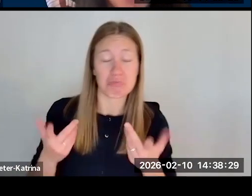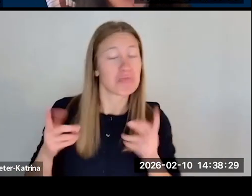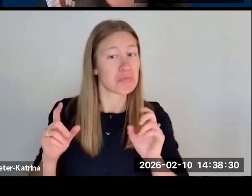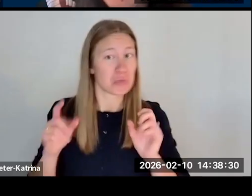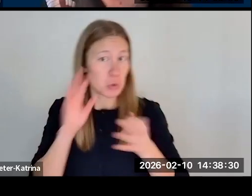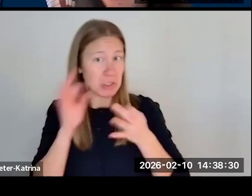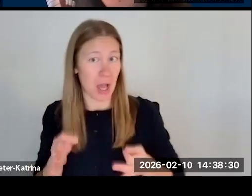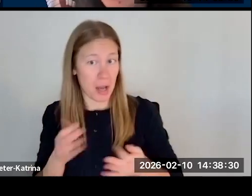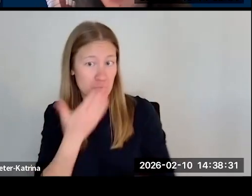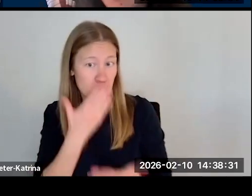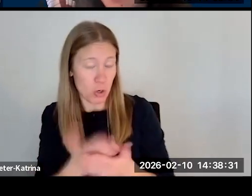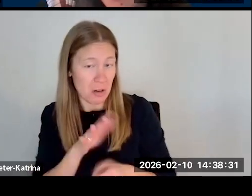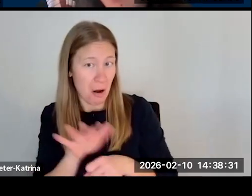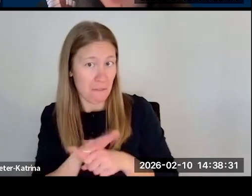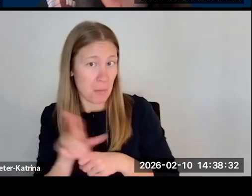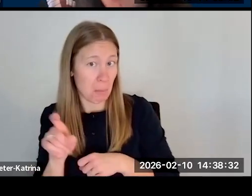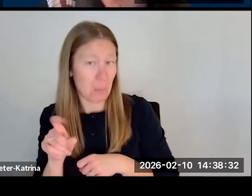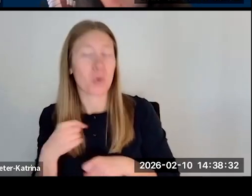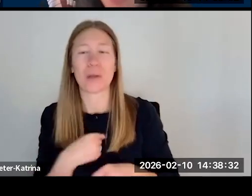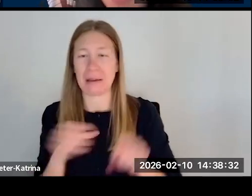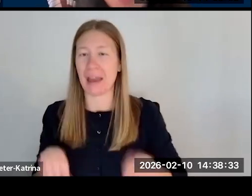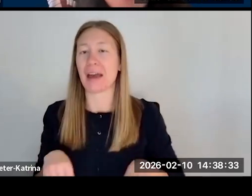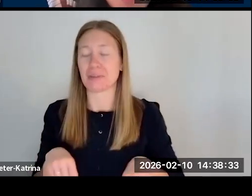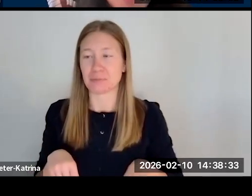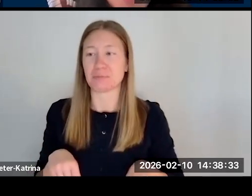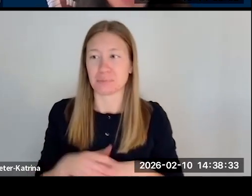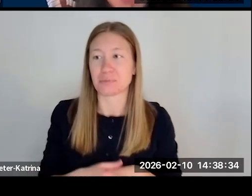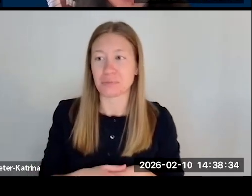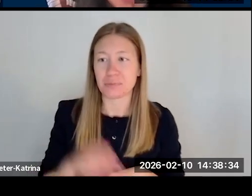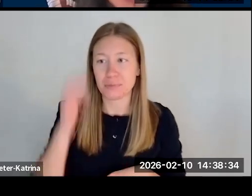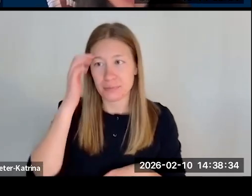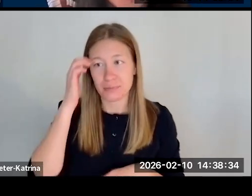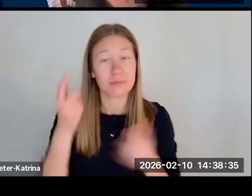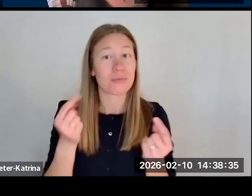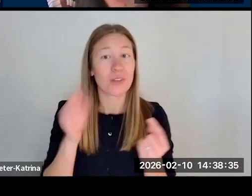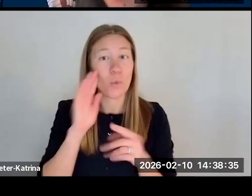So I'm gonna open up the Web Aim color contrast tool.